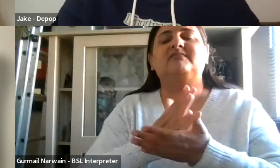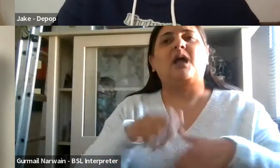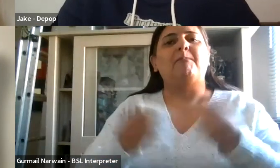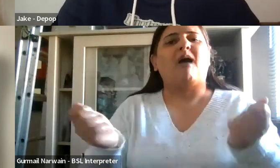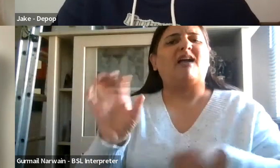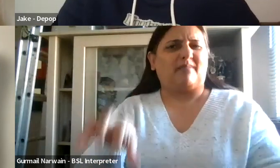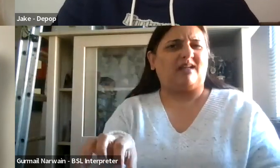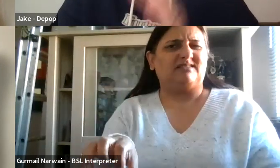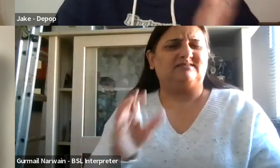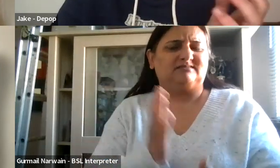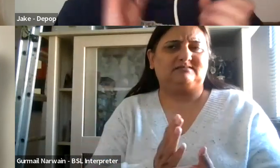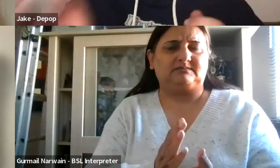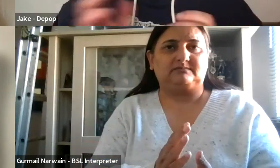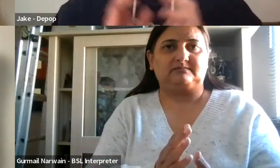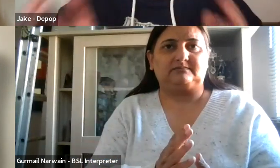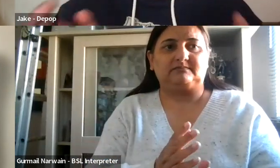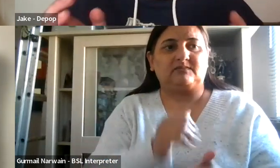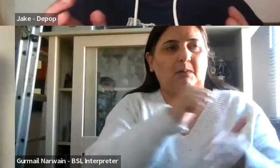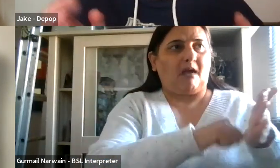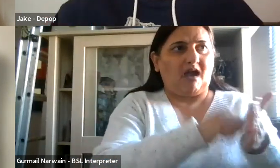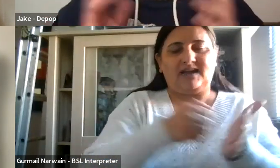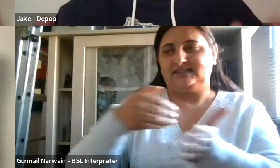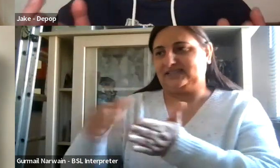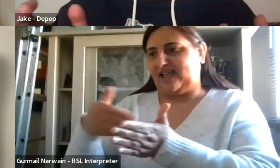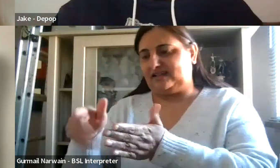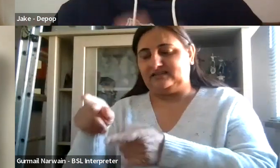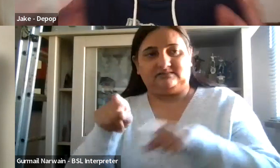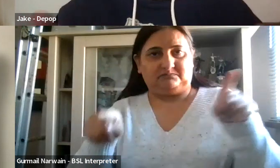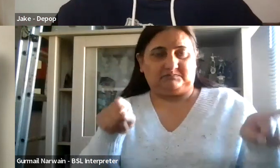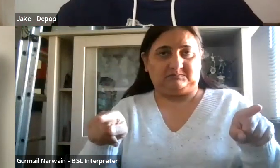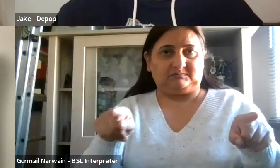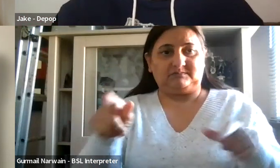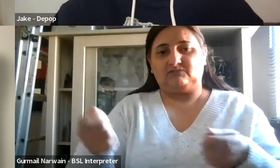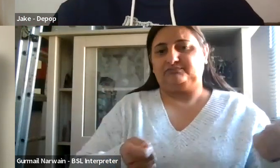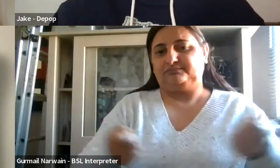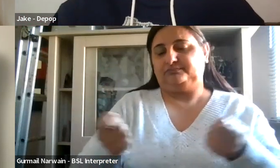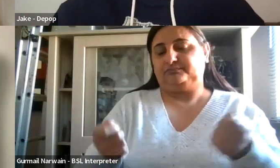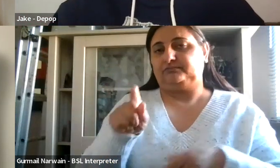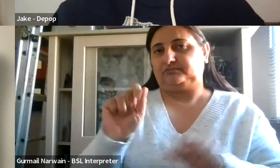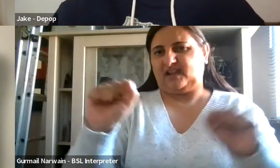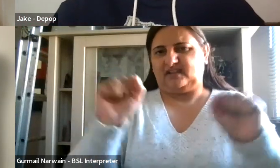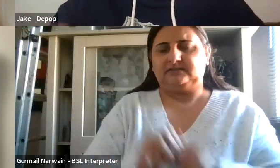So it's very much the you know, the buyers and the sellers on the platform are the ones that manage that pace. We are very much a marketplace, the bay exercise sellers manage that piece. The typical types of roles that you see is on the engineering side.